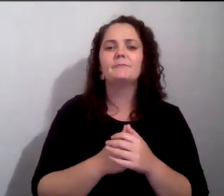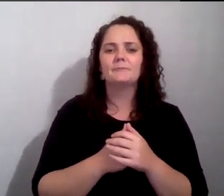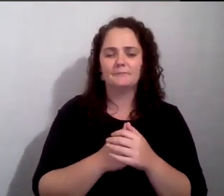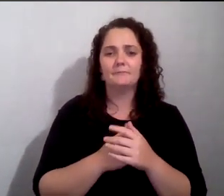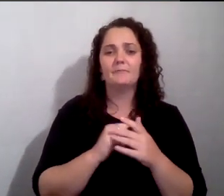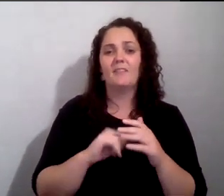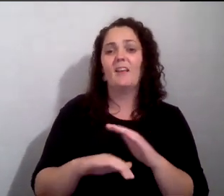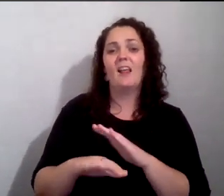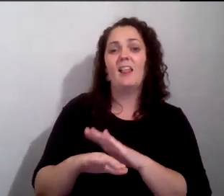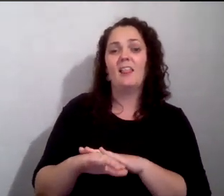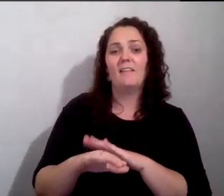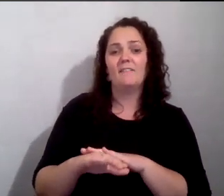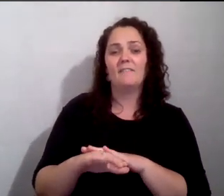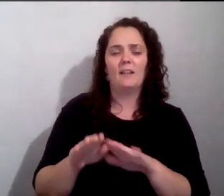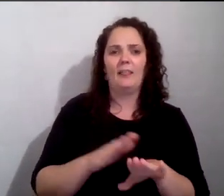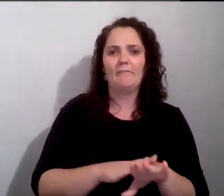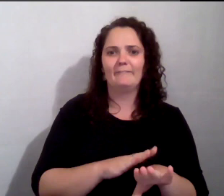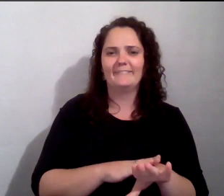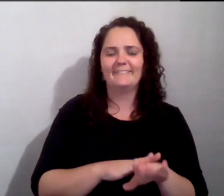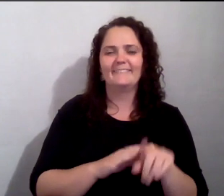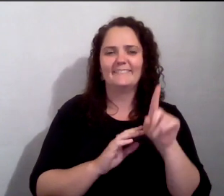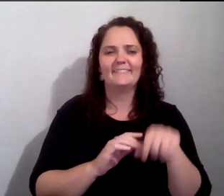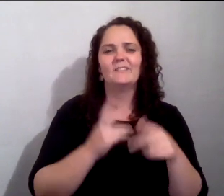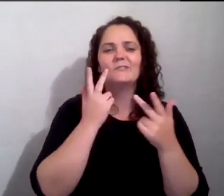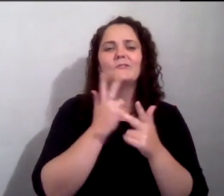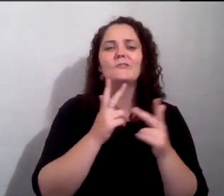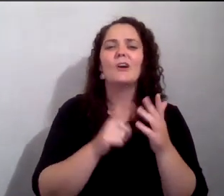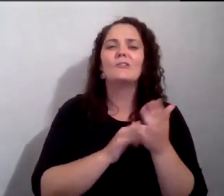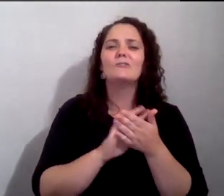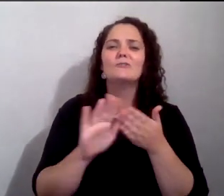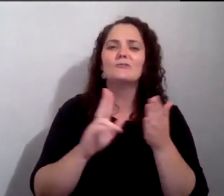we have two works by John Russell which are